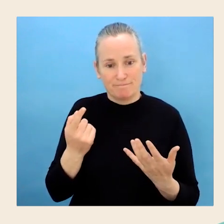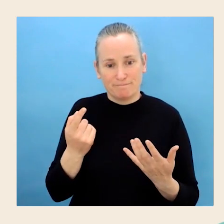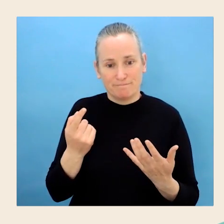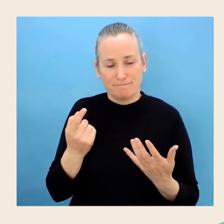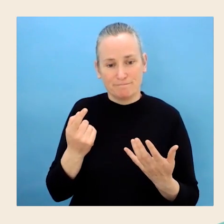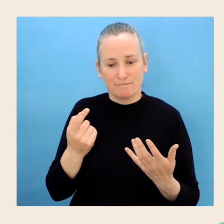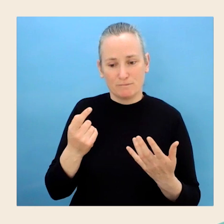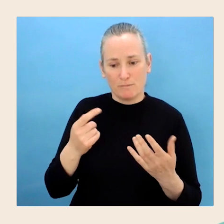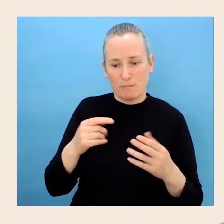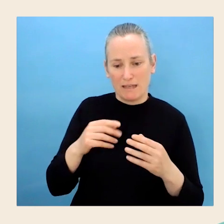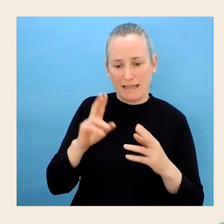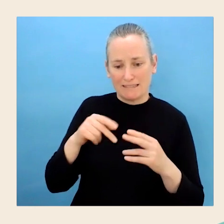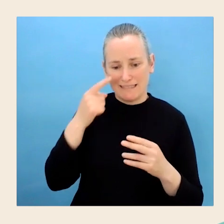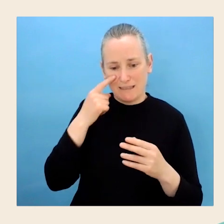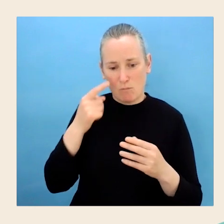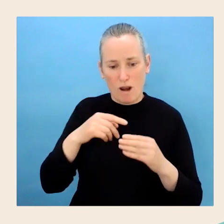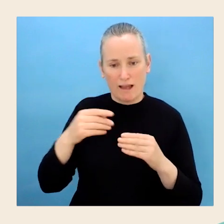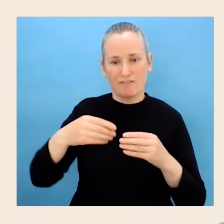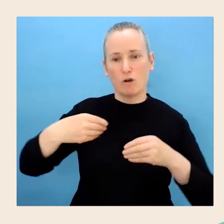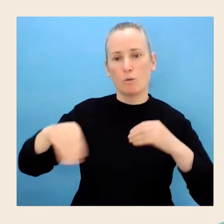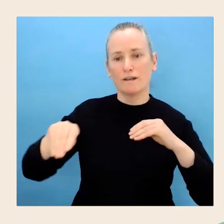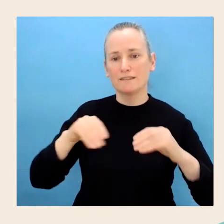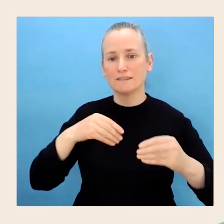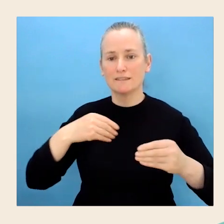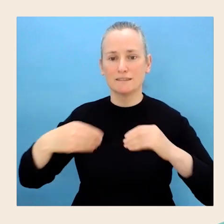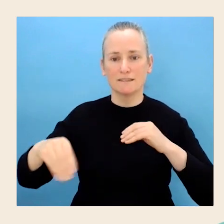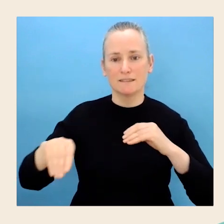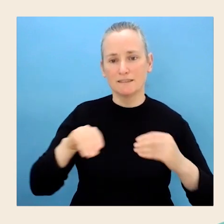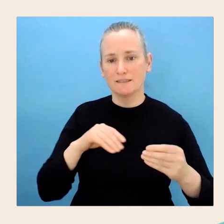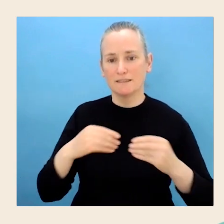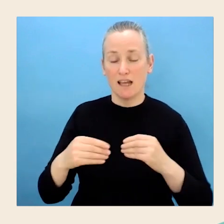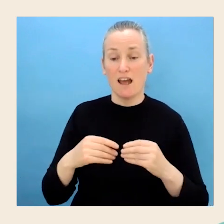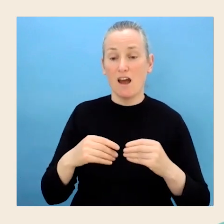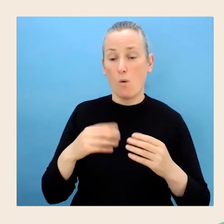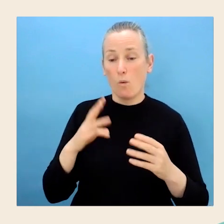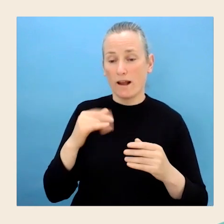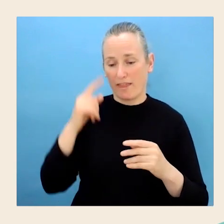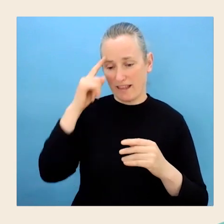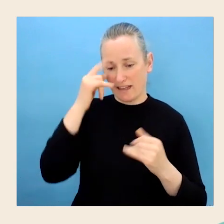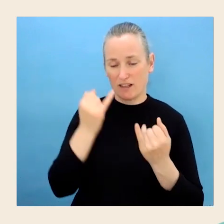Why don’t they think about it like poetry? Poetry is experimental.